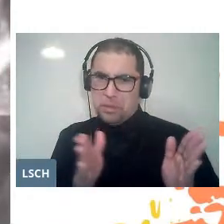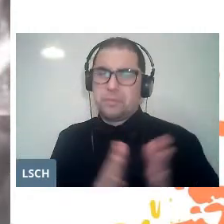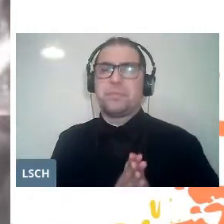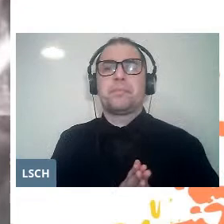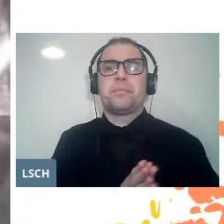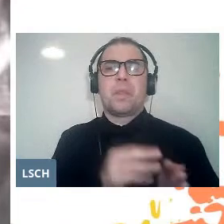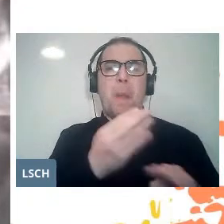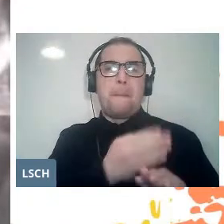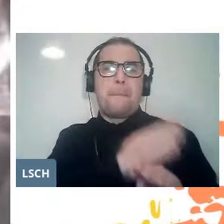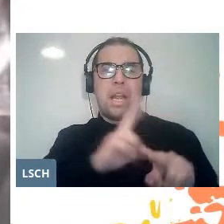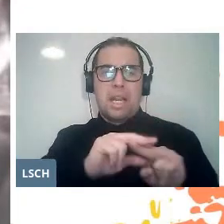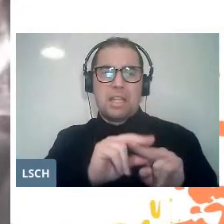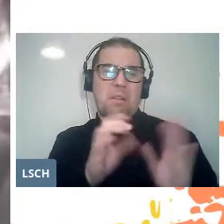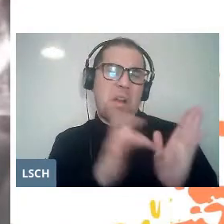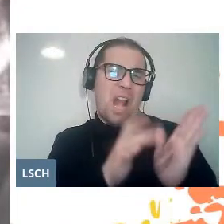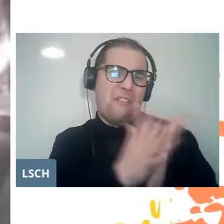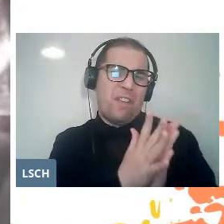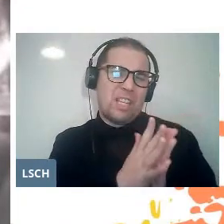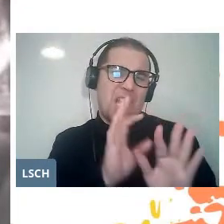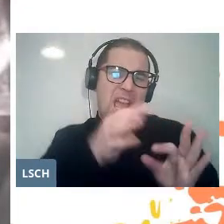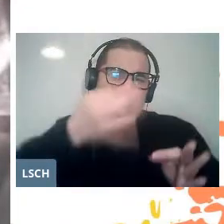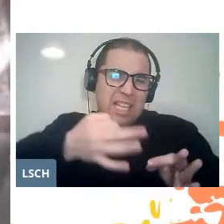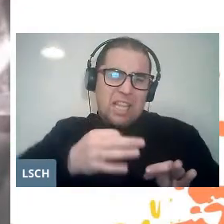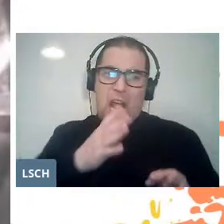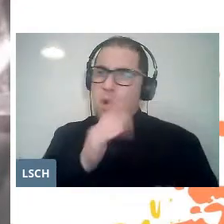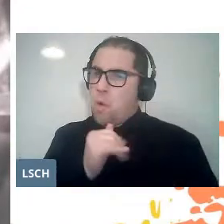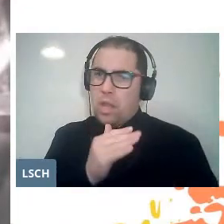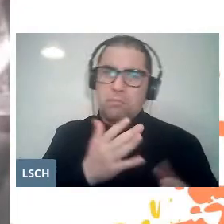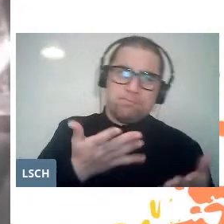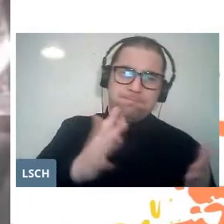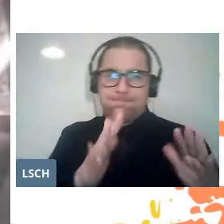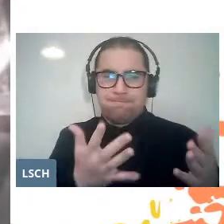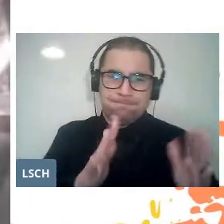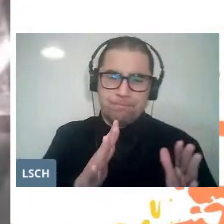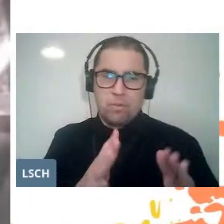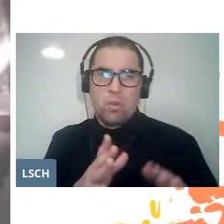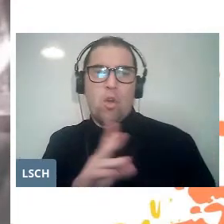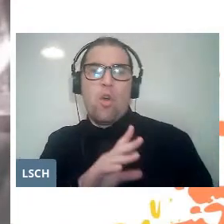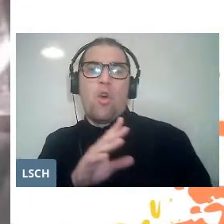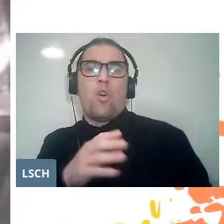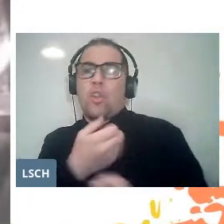The dates are never exact because no one could say that he went to sleep